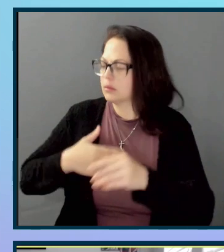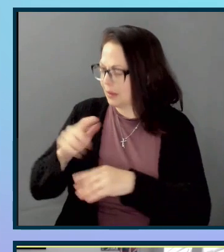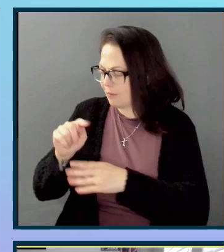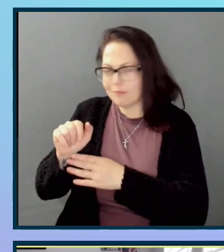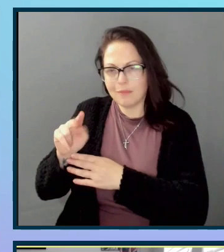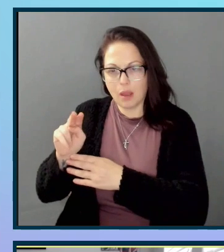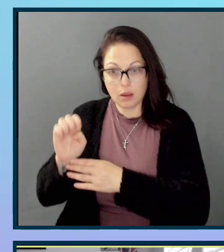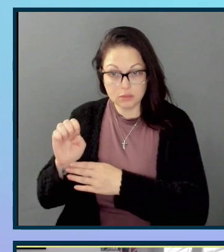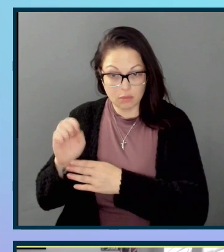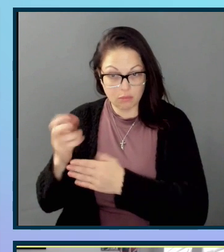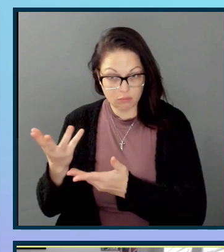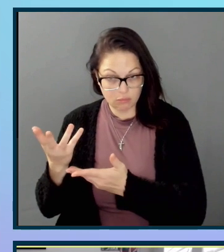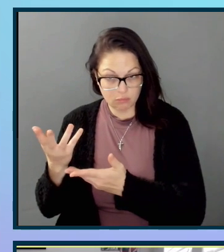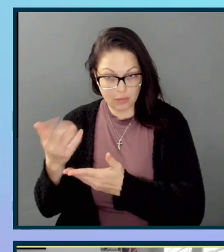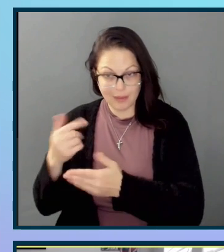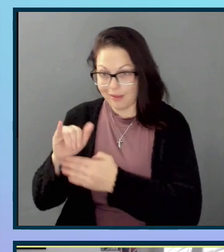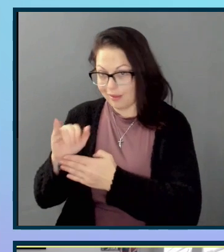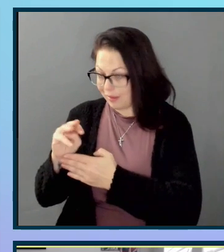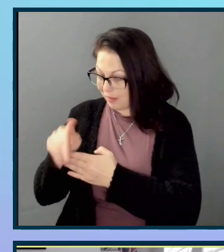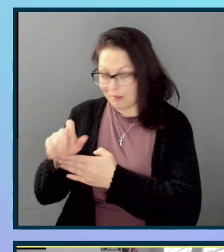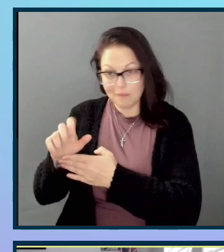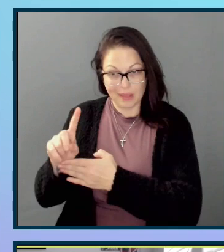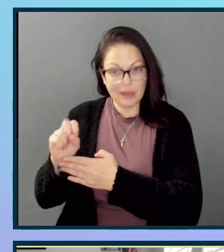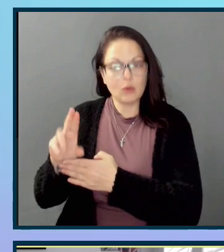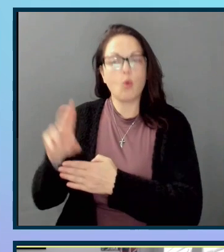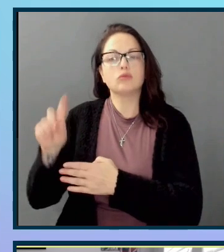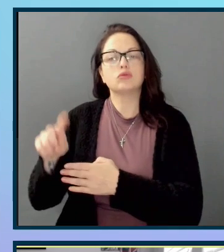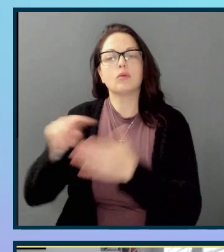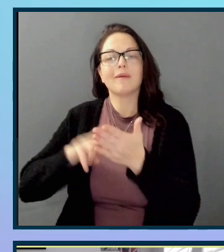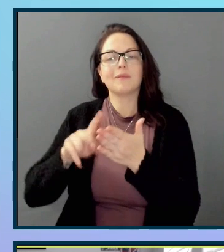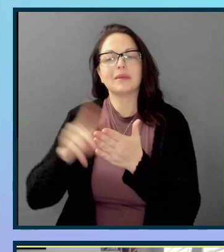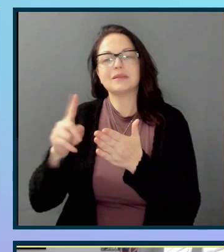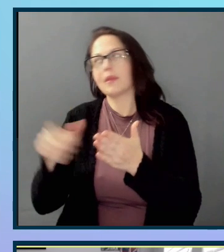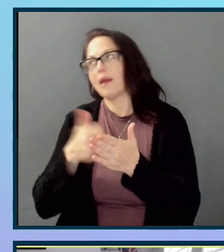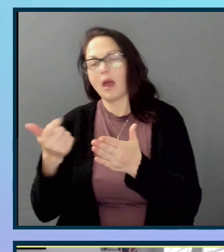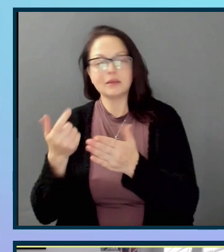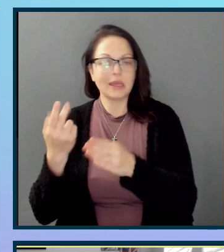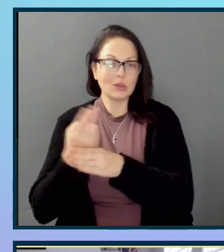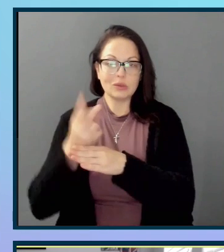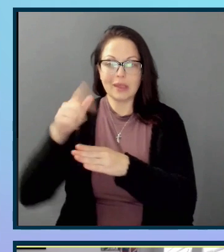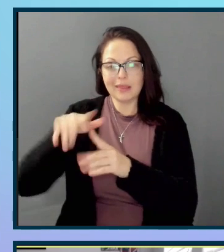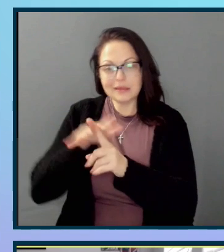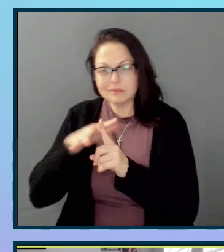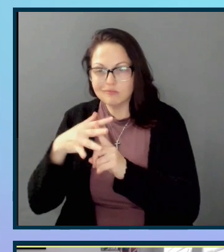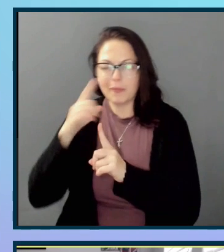or if something should mean something else but you're using it in this context because you think it's an easier word to use,